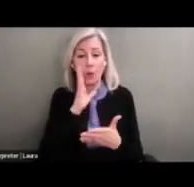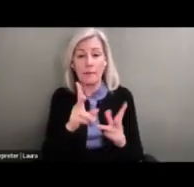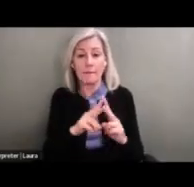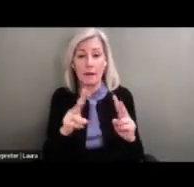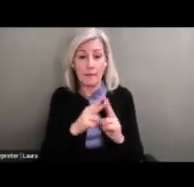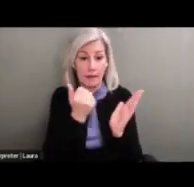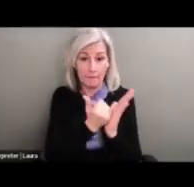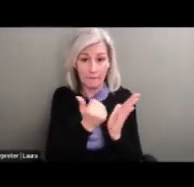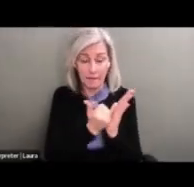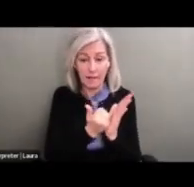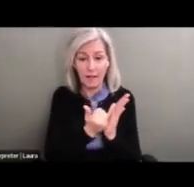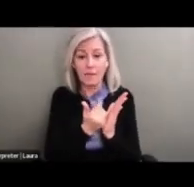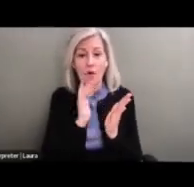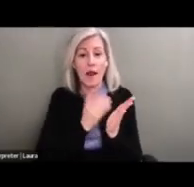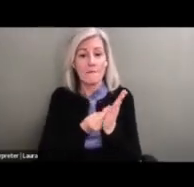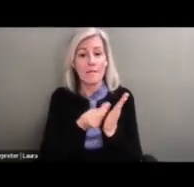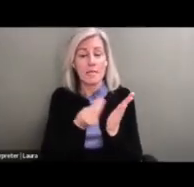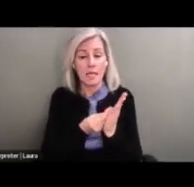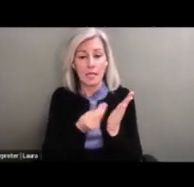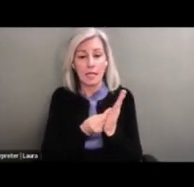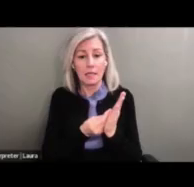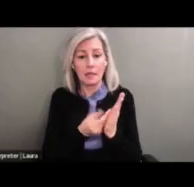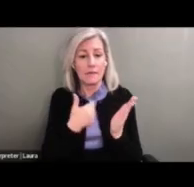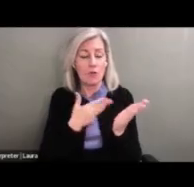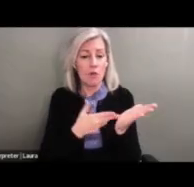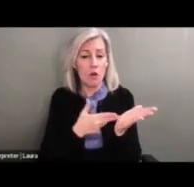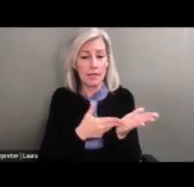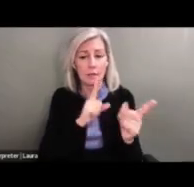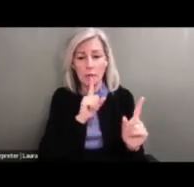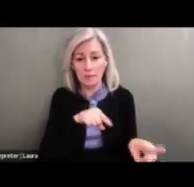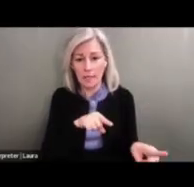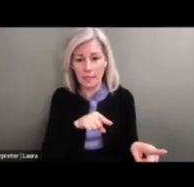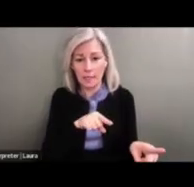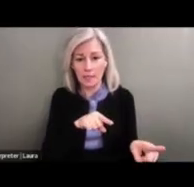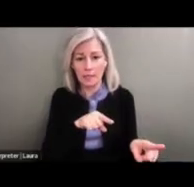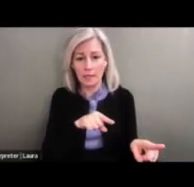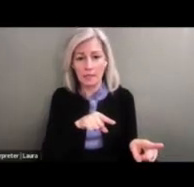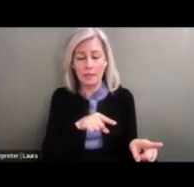We would love your feedback on this webinar . In fact, it would be very helpful